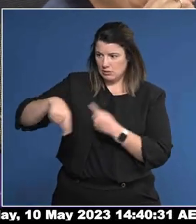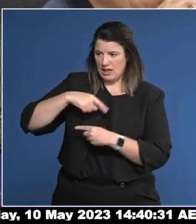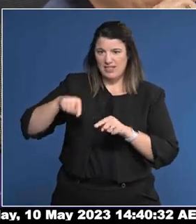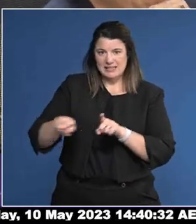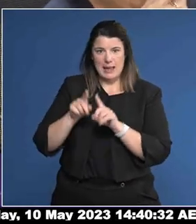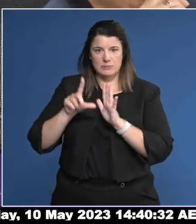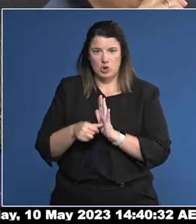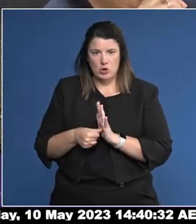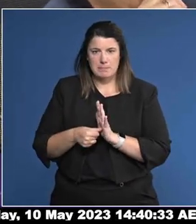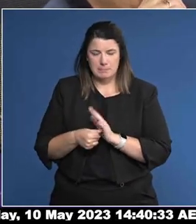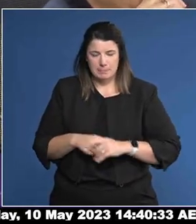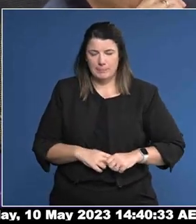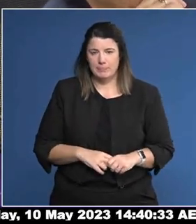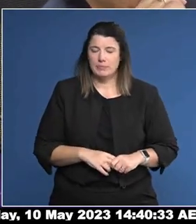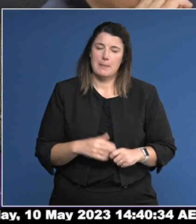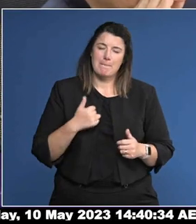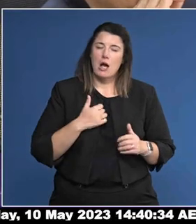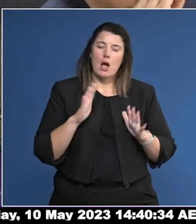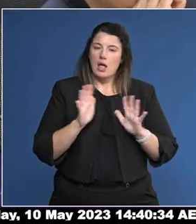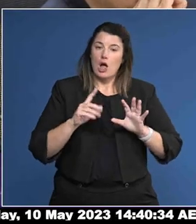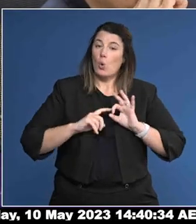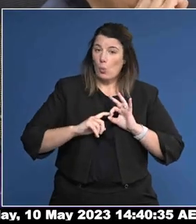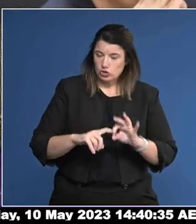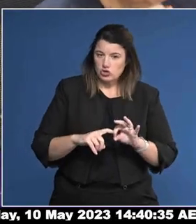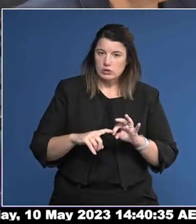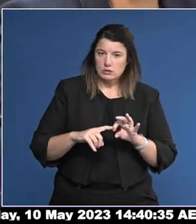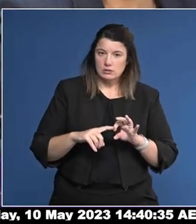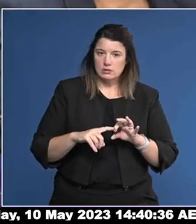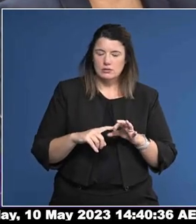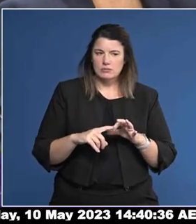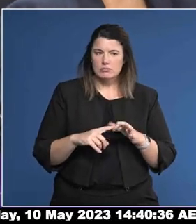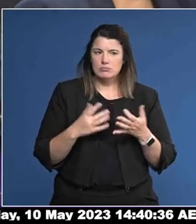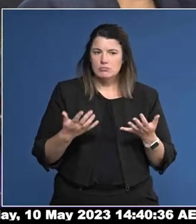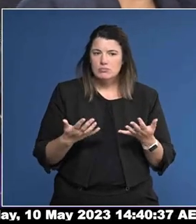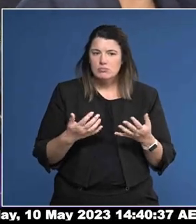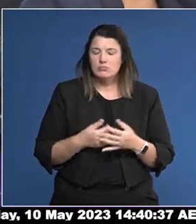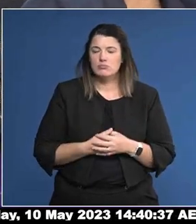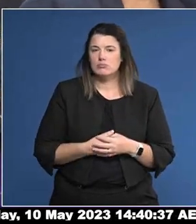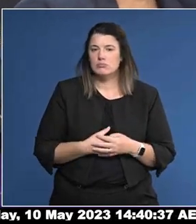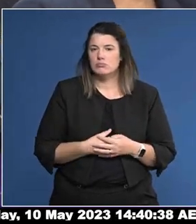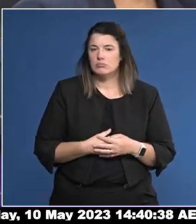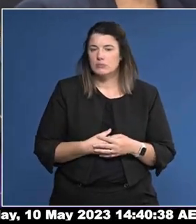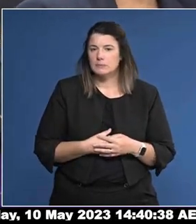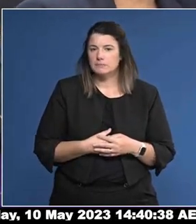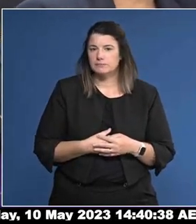My question is: at what point does it take for unsuccessful attempts to